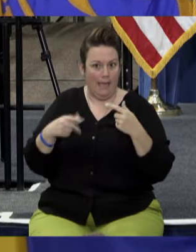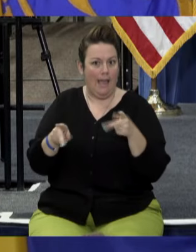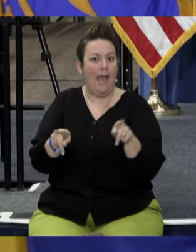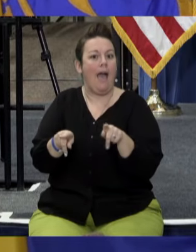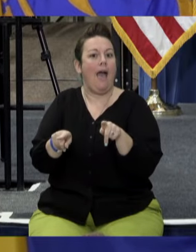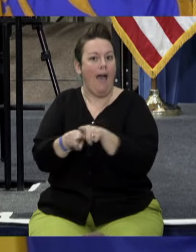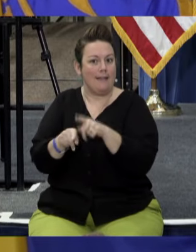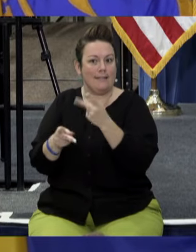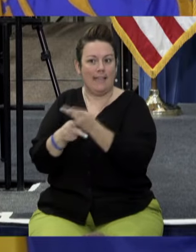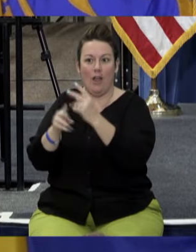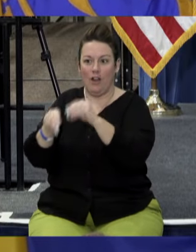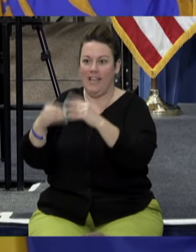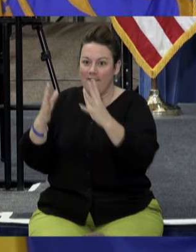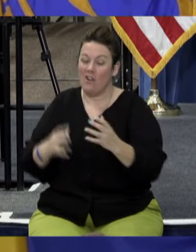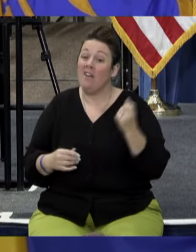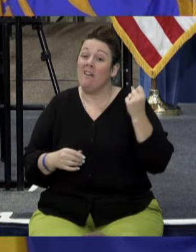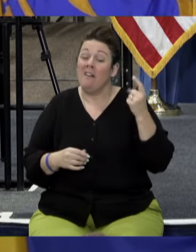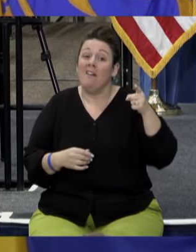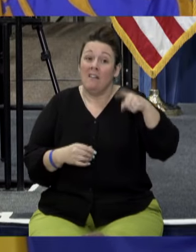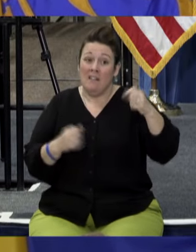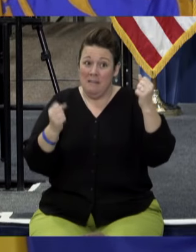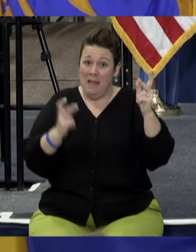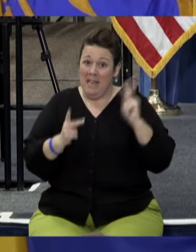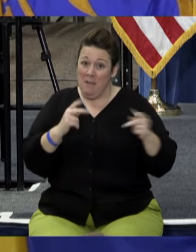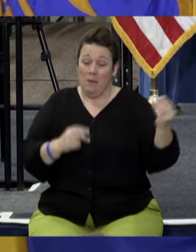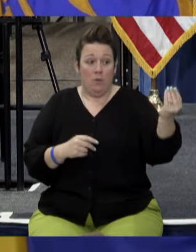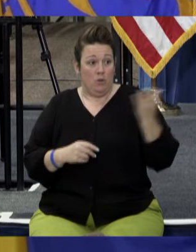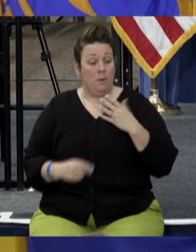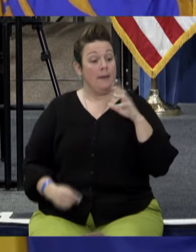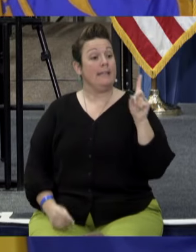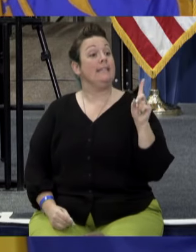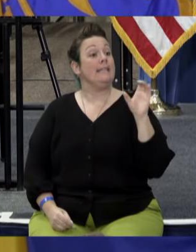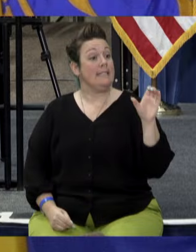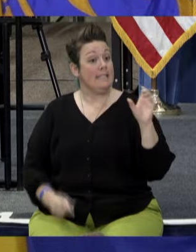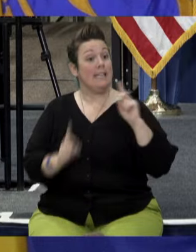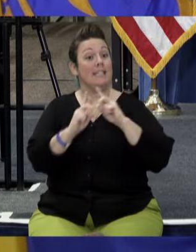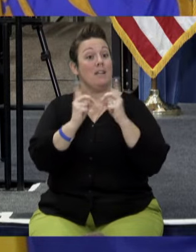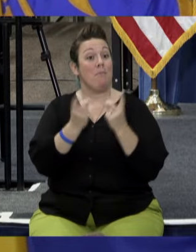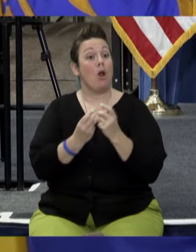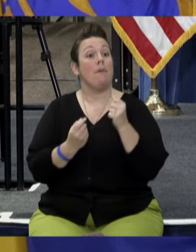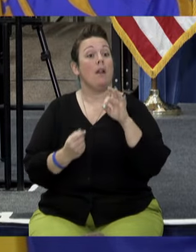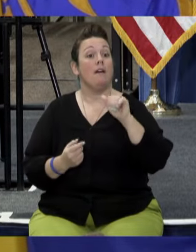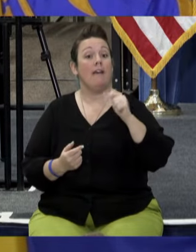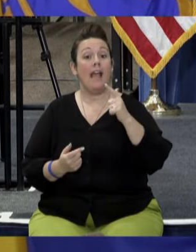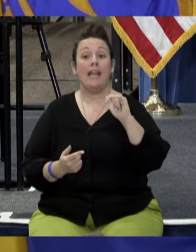had gone through caregiving told me about the D.C. Department of Aging and Community Living,